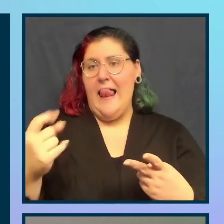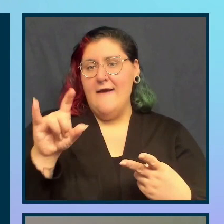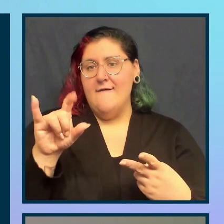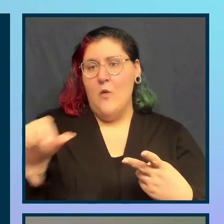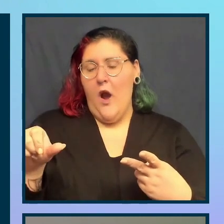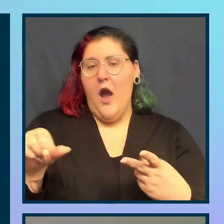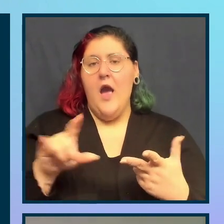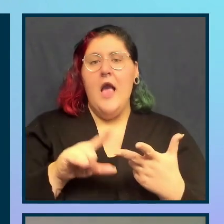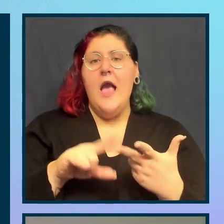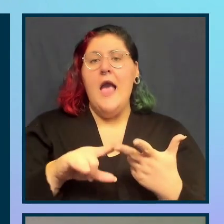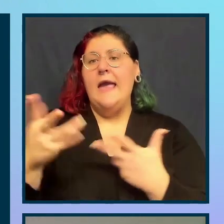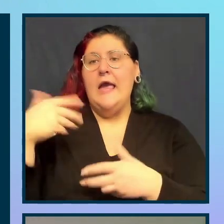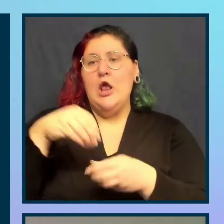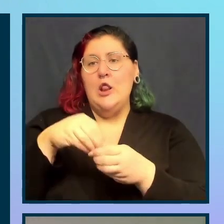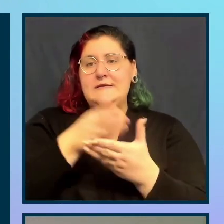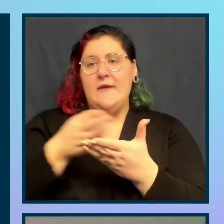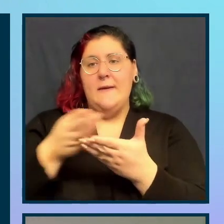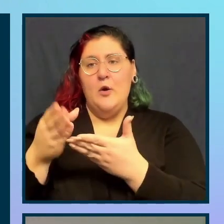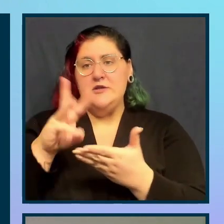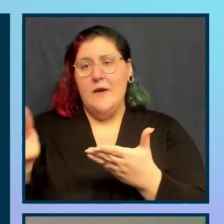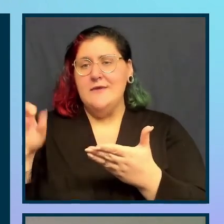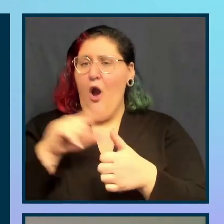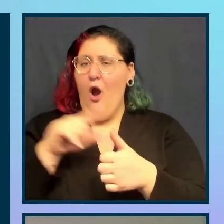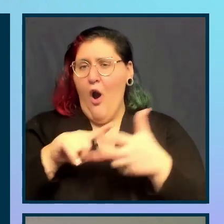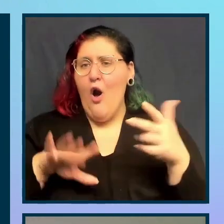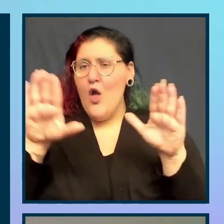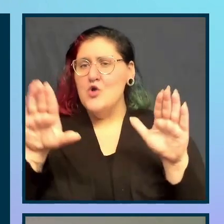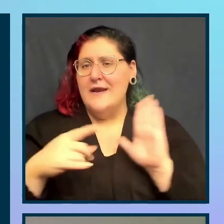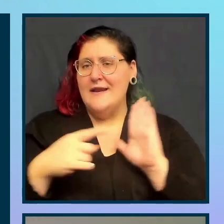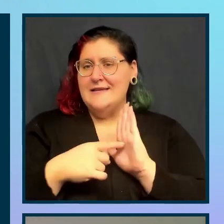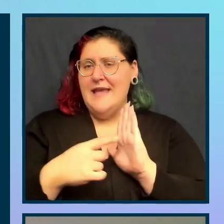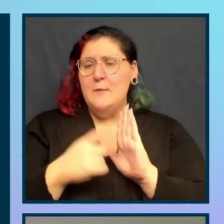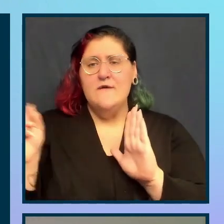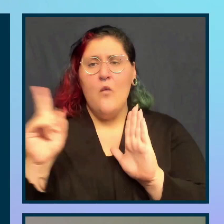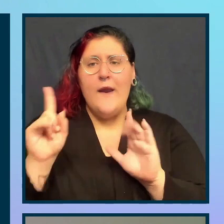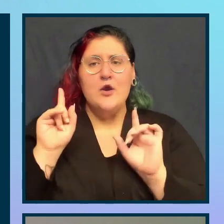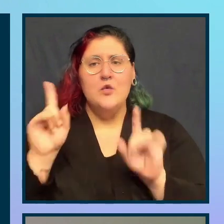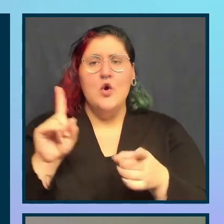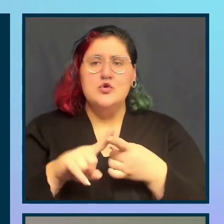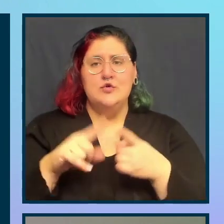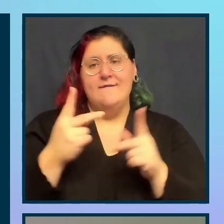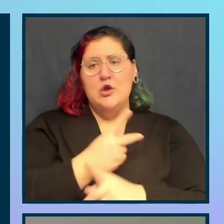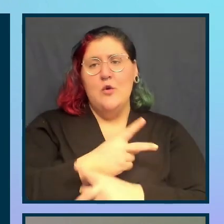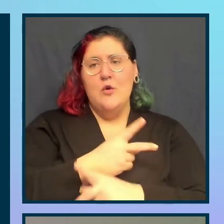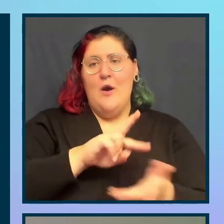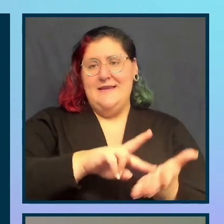all of which are great examples of where you might go to find kind of definitions for how to build things and guidance on how to build things.